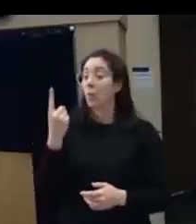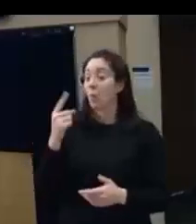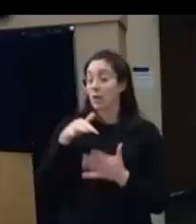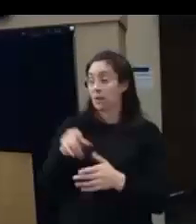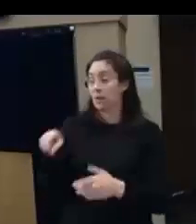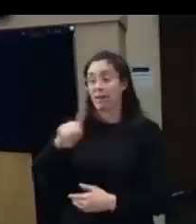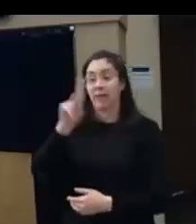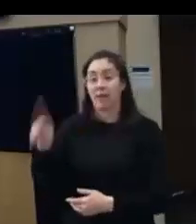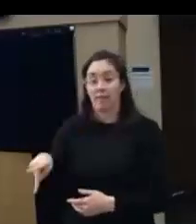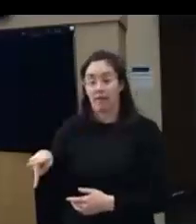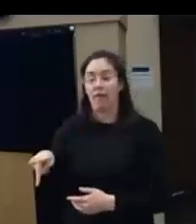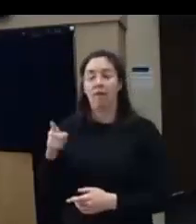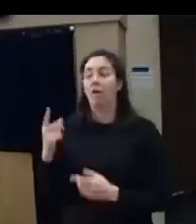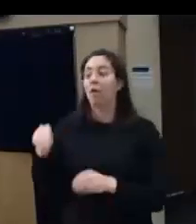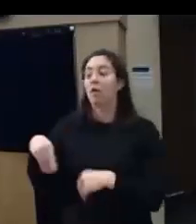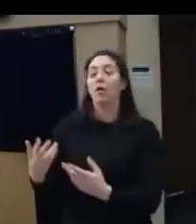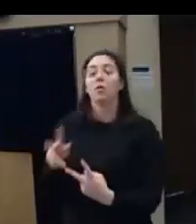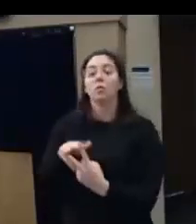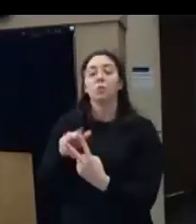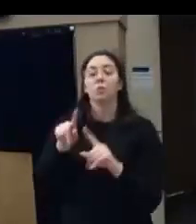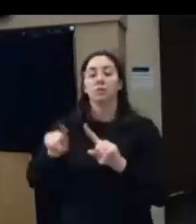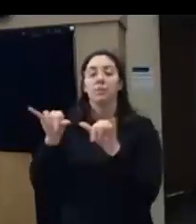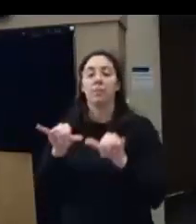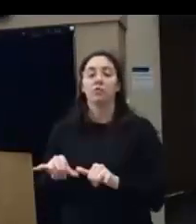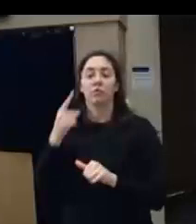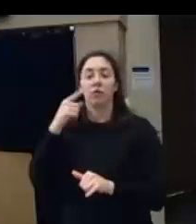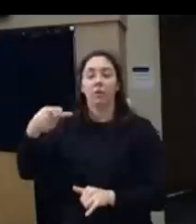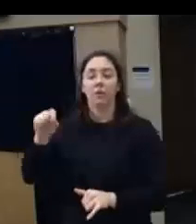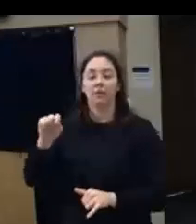with the team there we administered two different measures of PTSD symptoms there weren't clinical